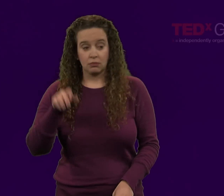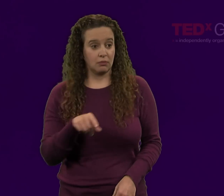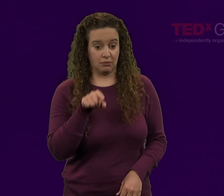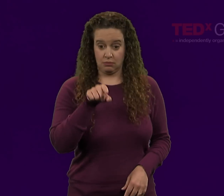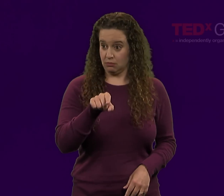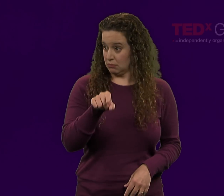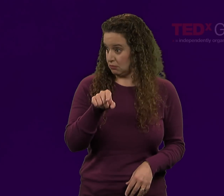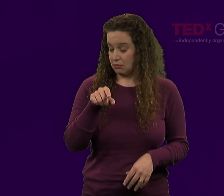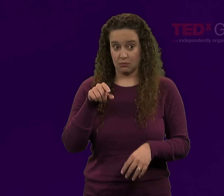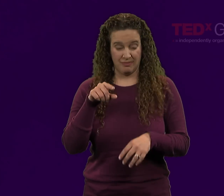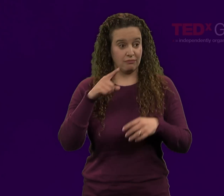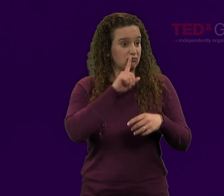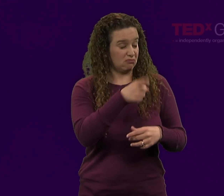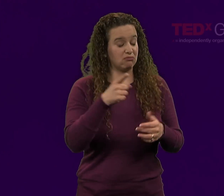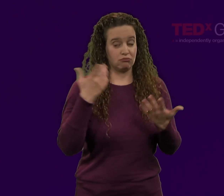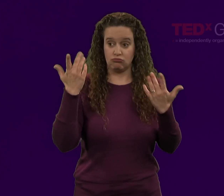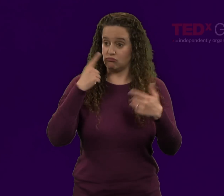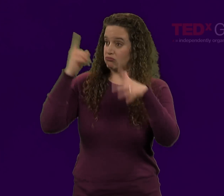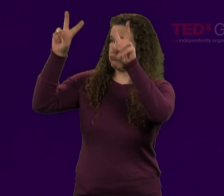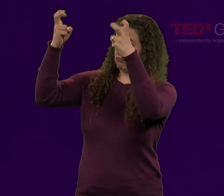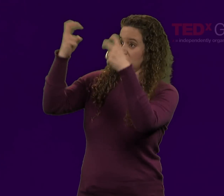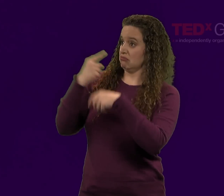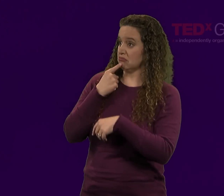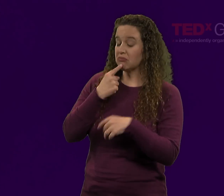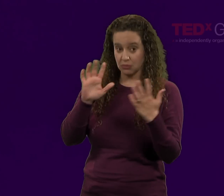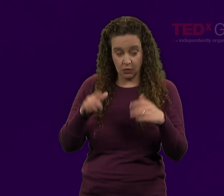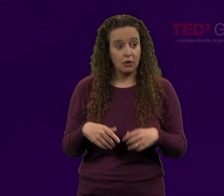Interesting to see, that as an individual,